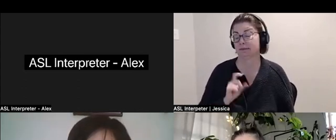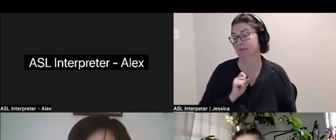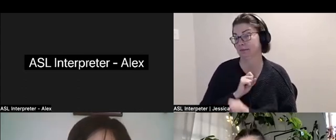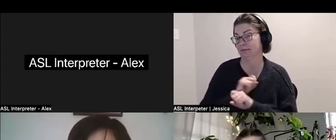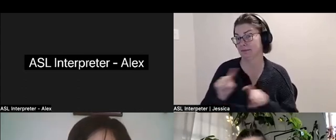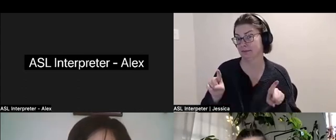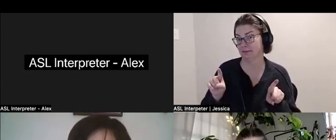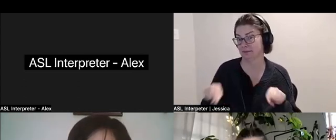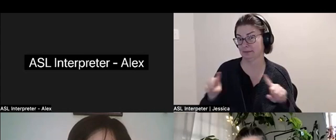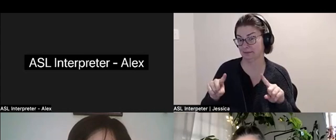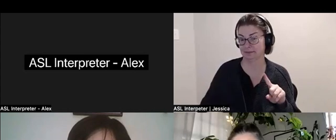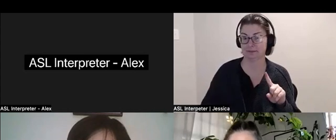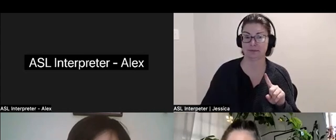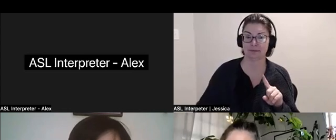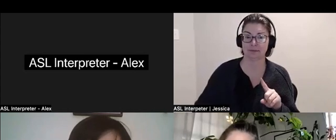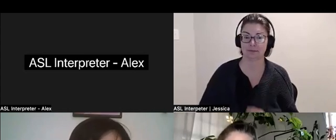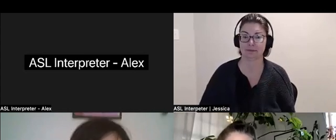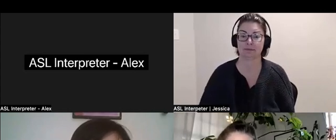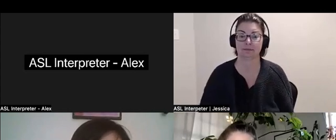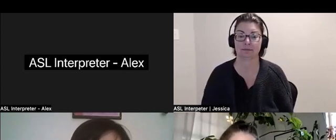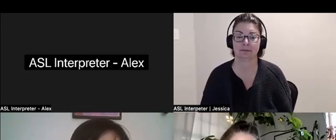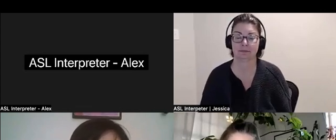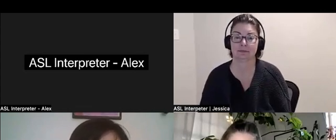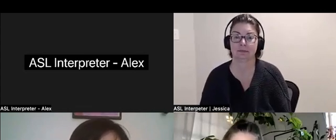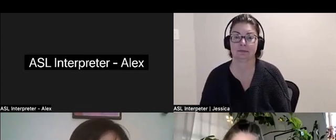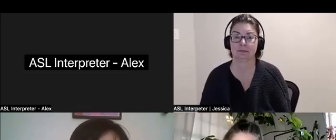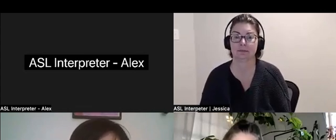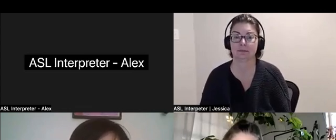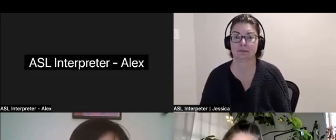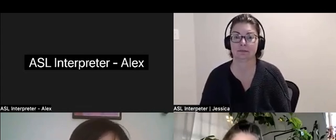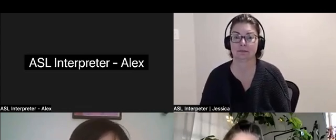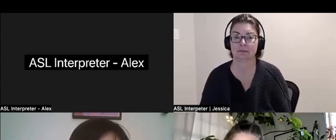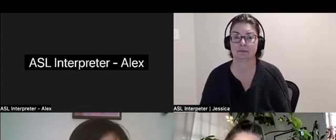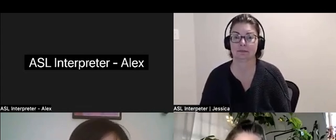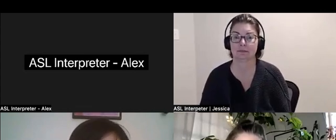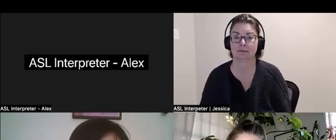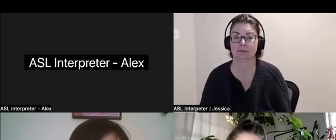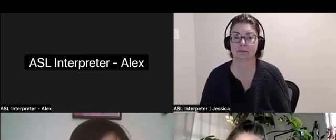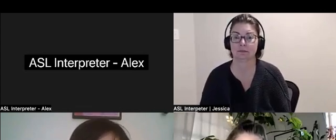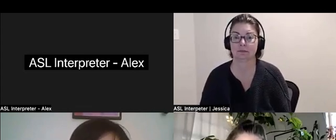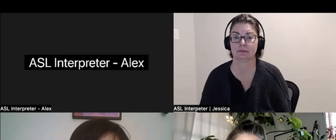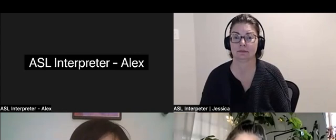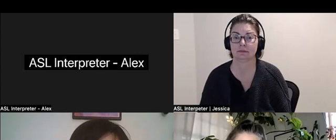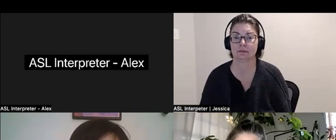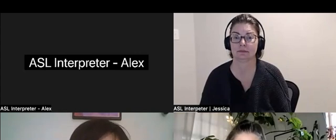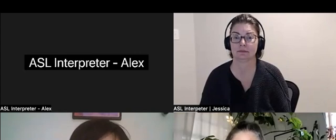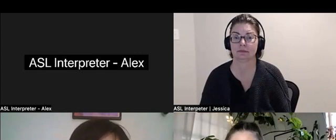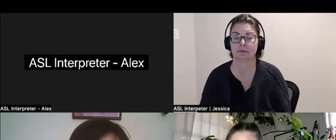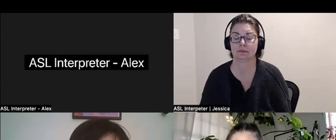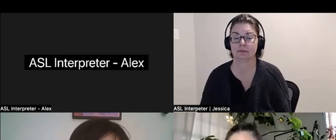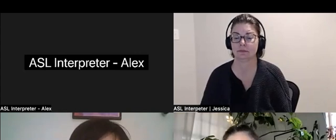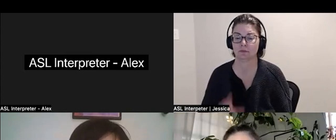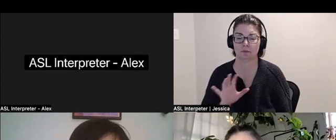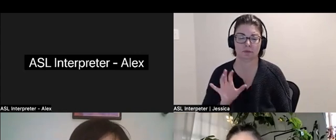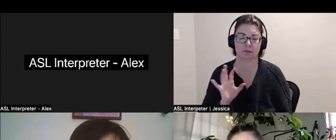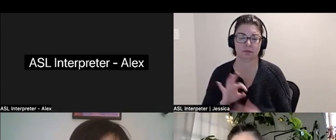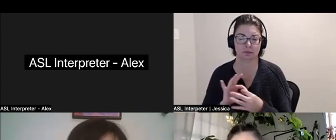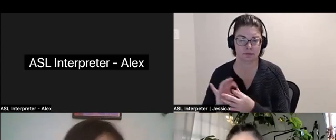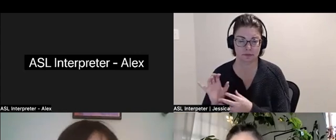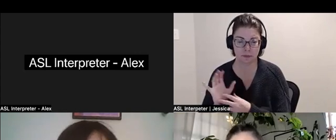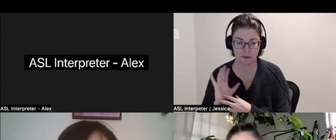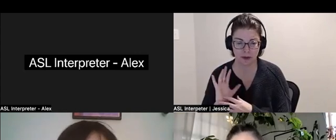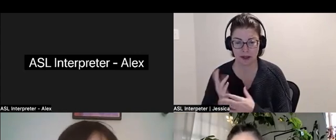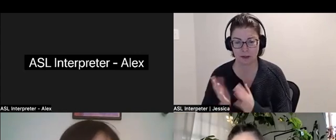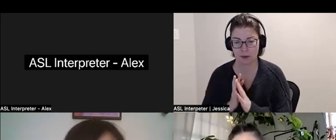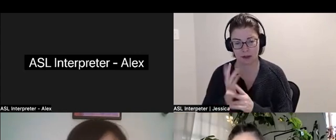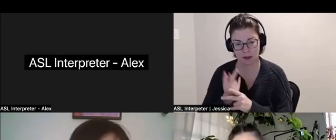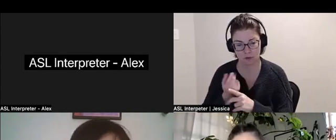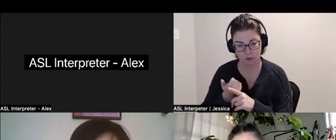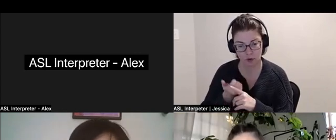What are like, it's kind of like building on what Sarah-Tai asked about like, caring for yourself in the in the work